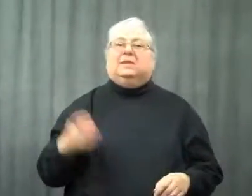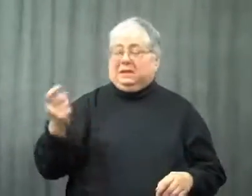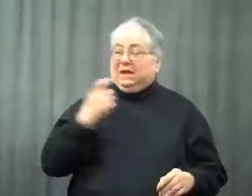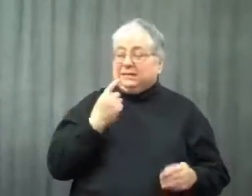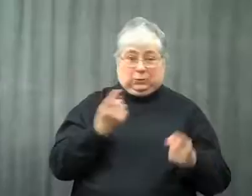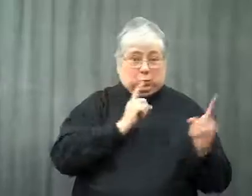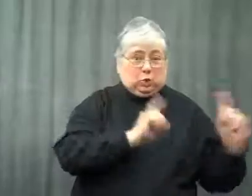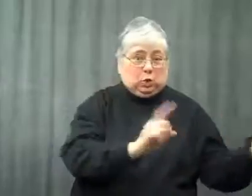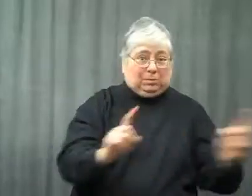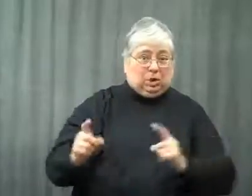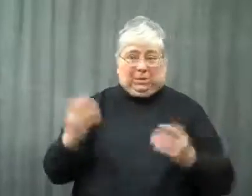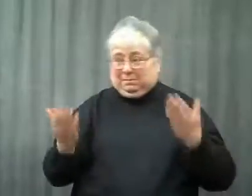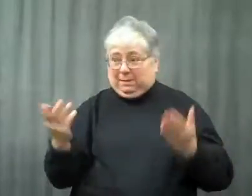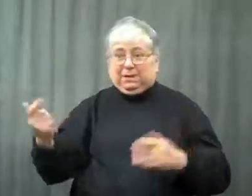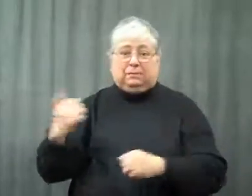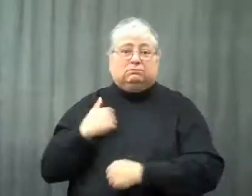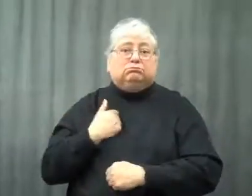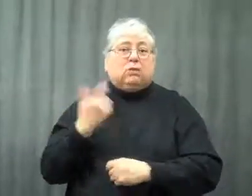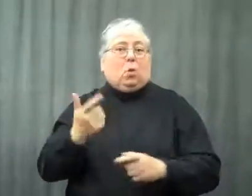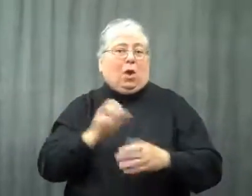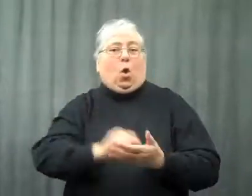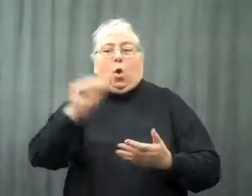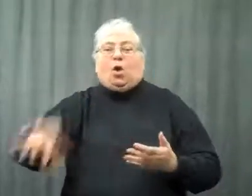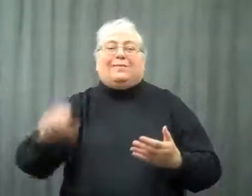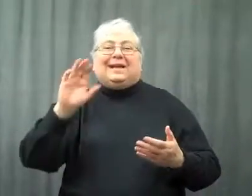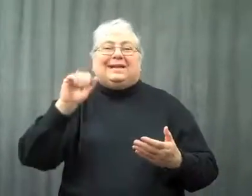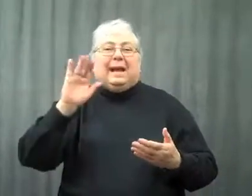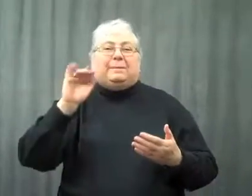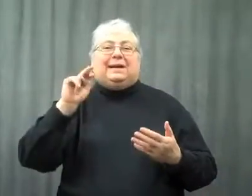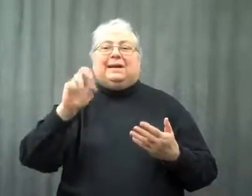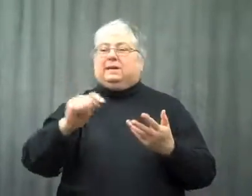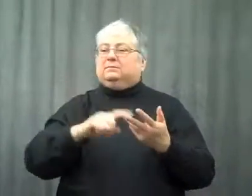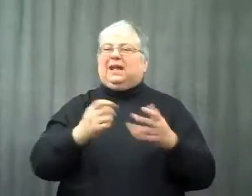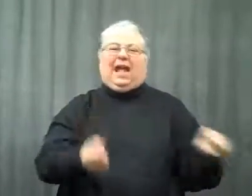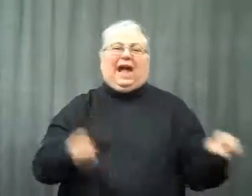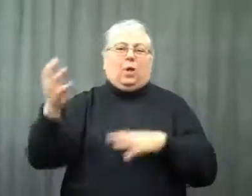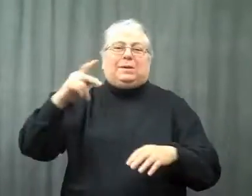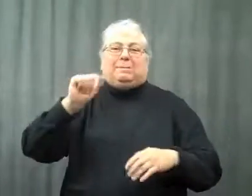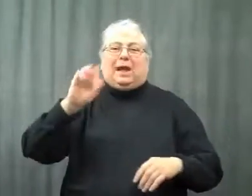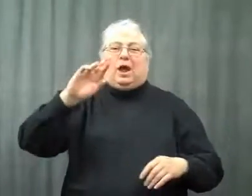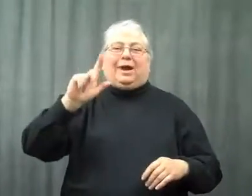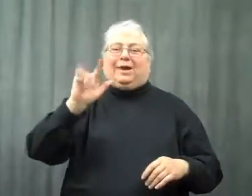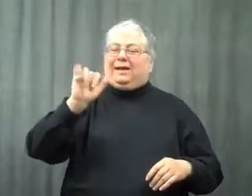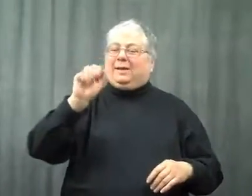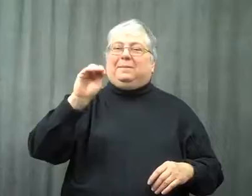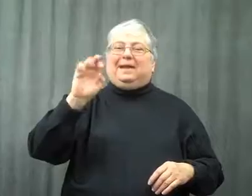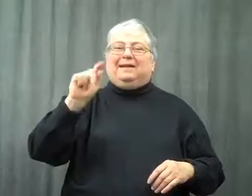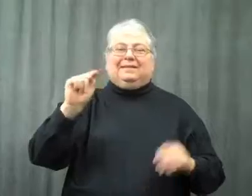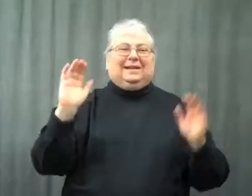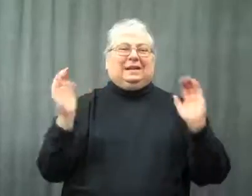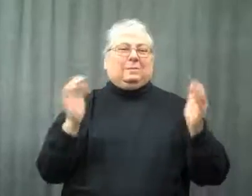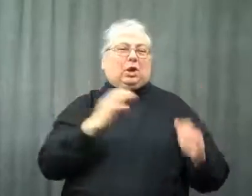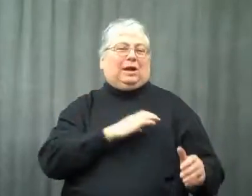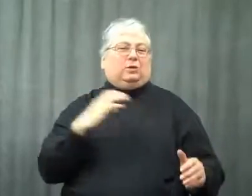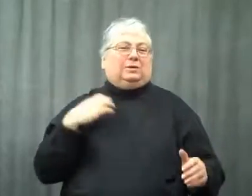It was rumored that the military might oust the Cabinet and Parliament.